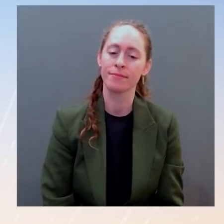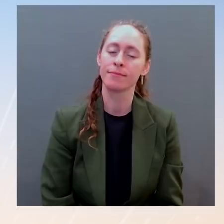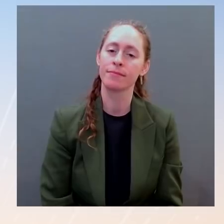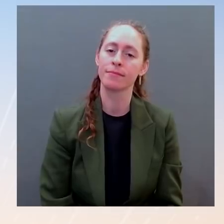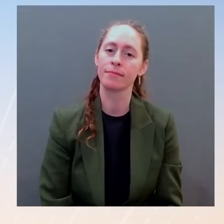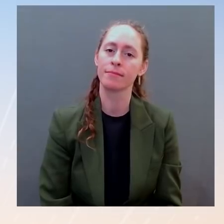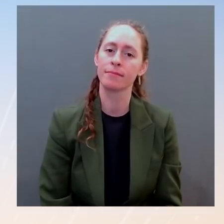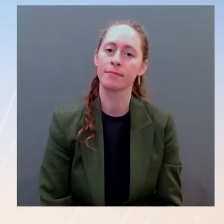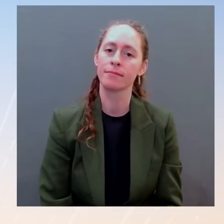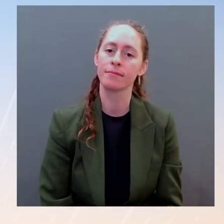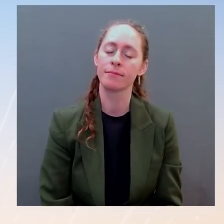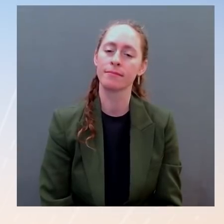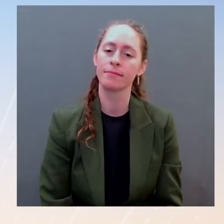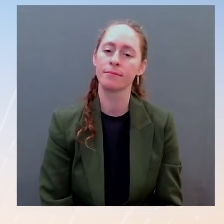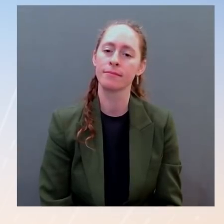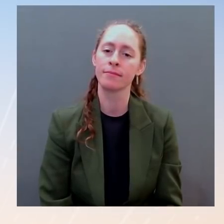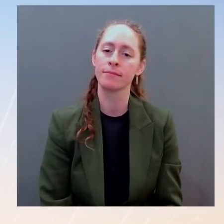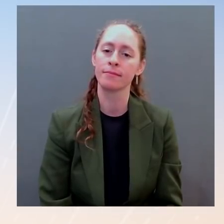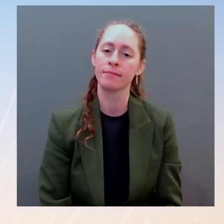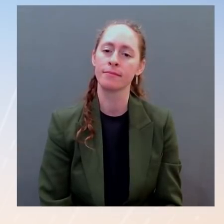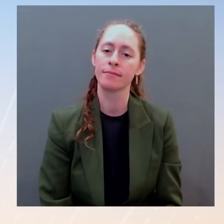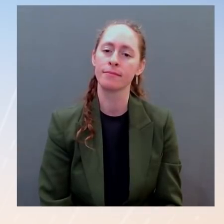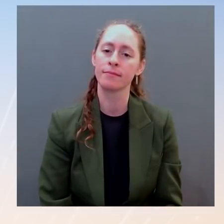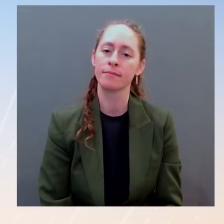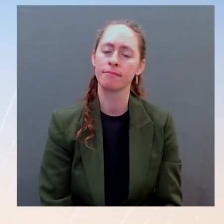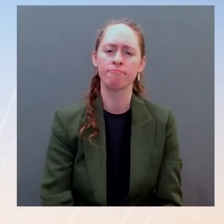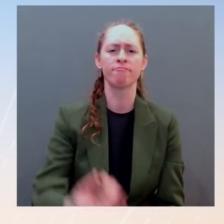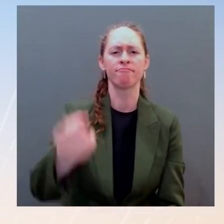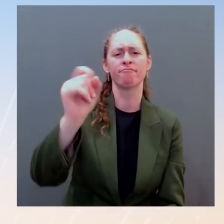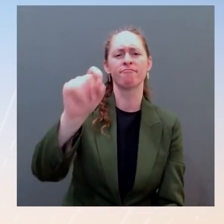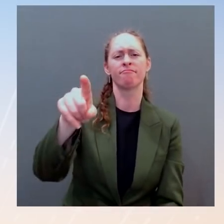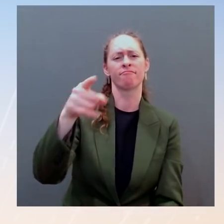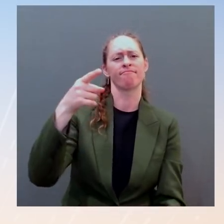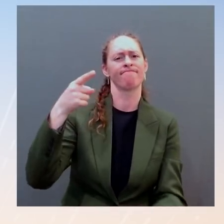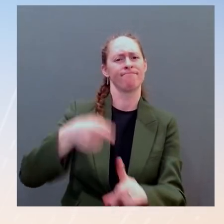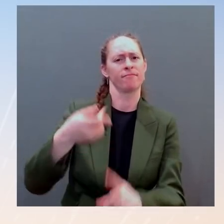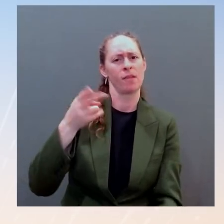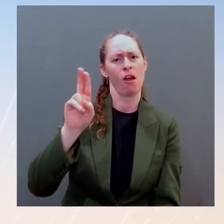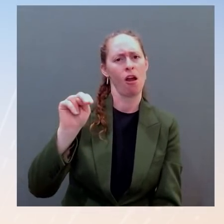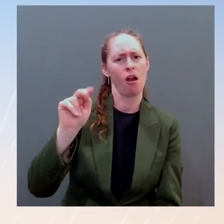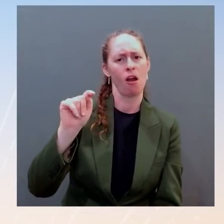while the President was Vice President by Hunter Biden's business partner, including one with the Vice President.